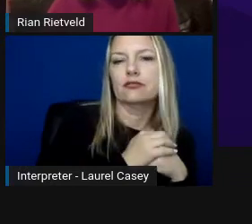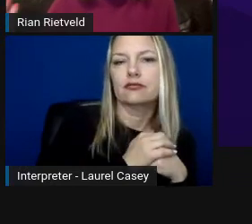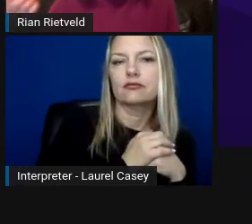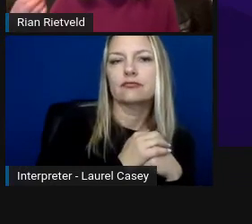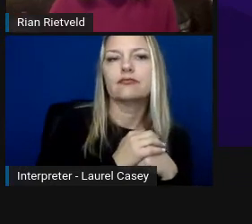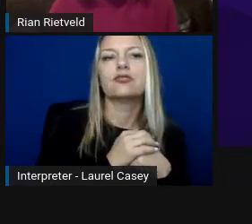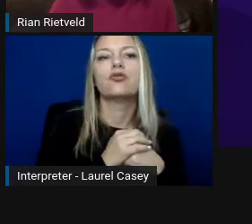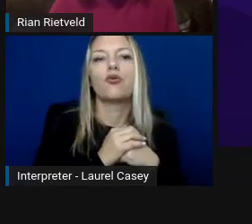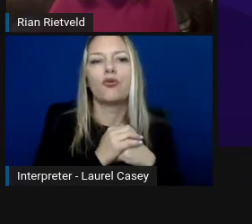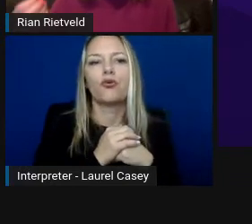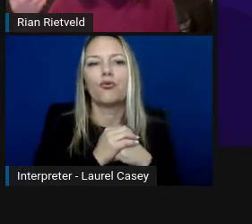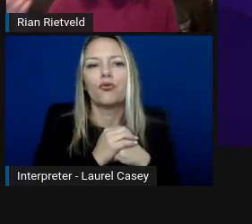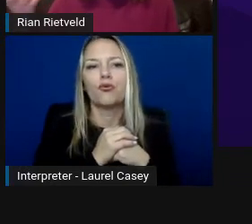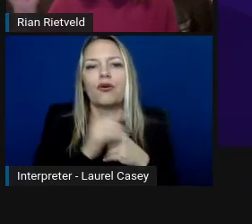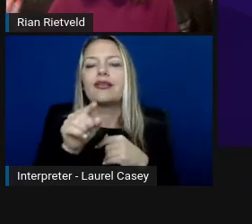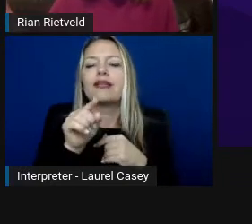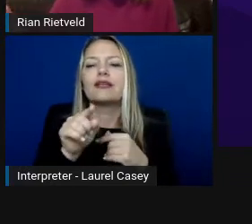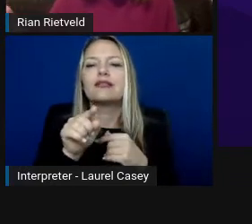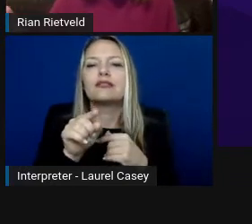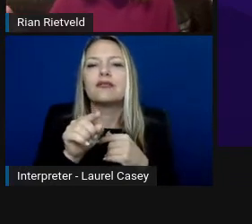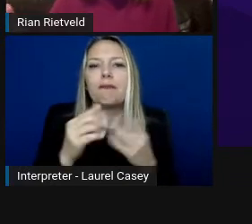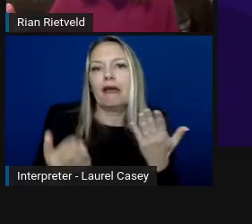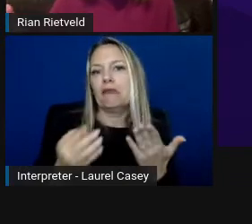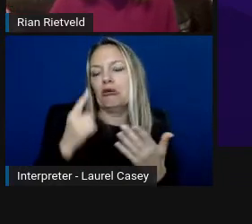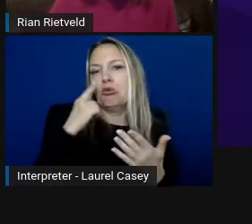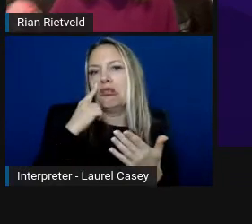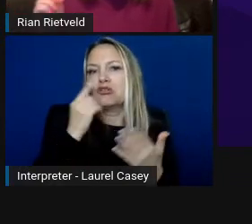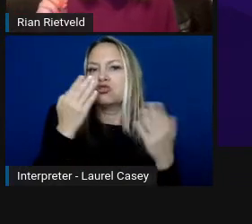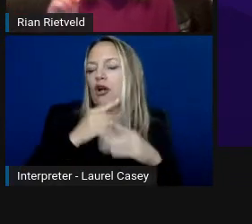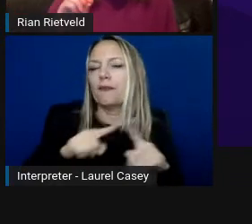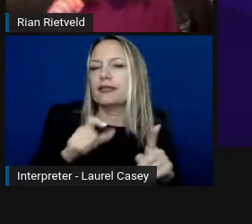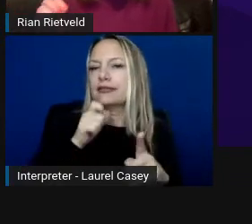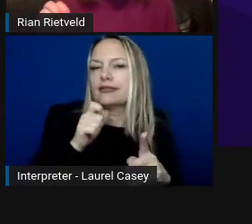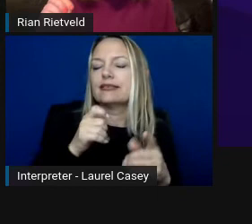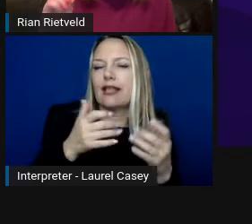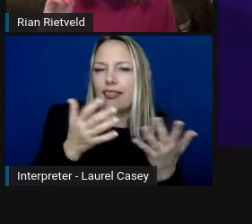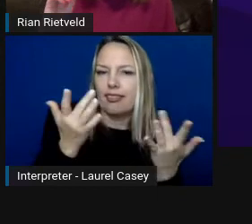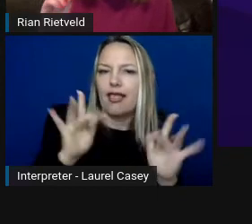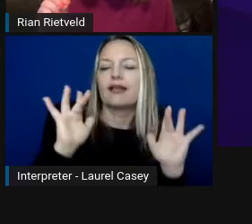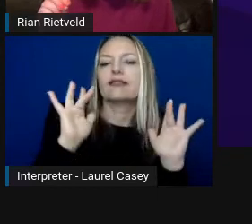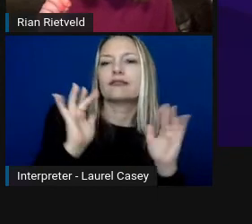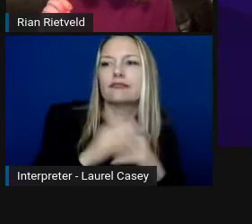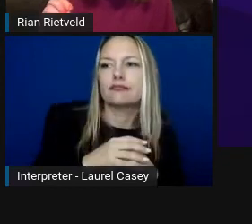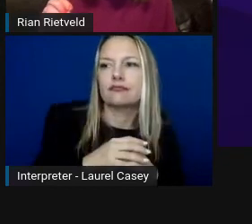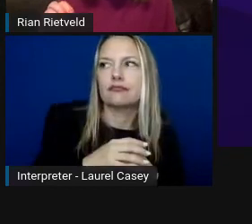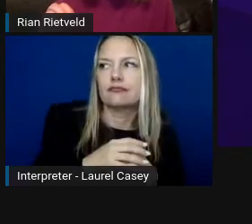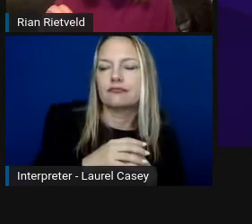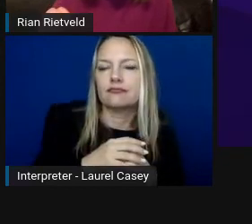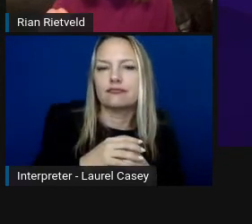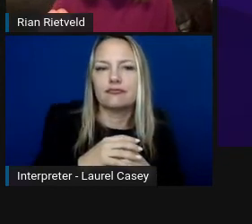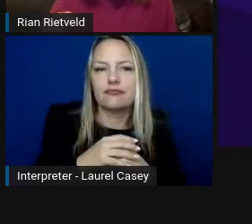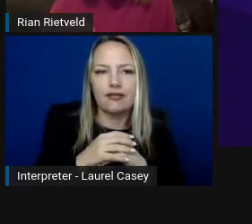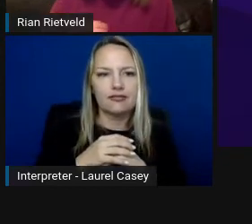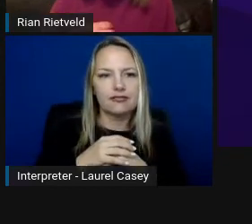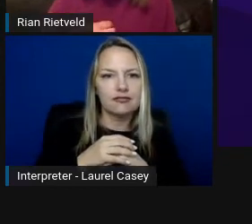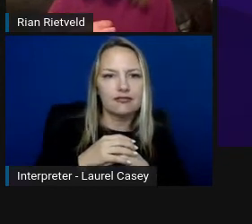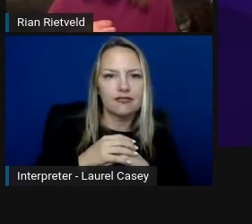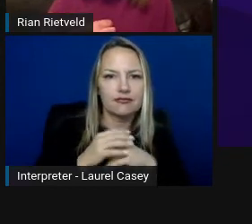It is lighter than you defined in the CSS. Add an opacity of !.